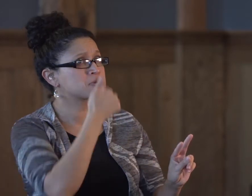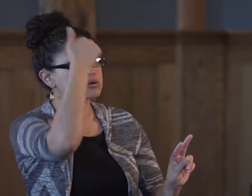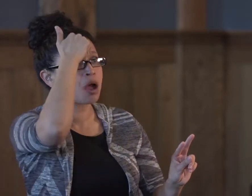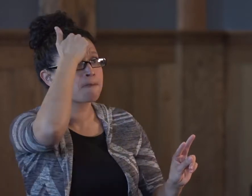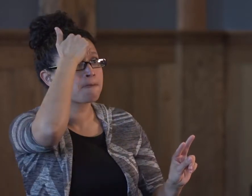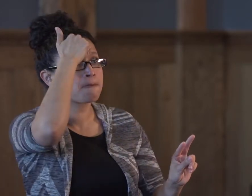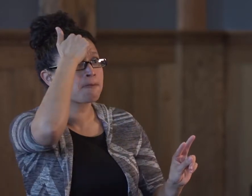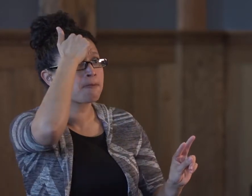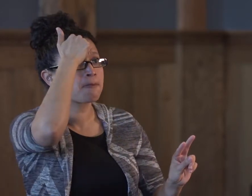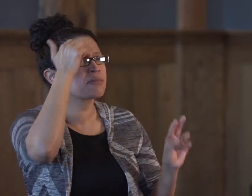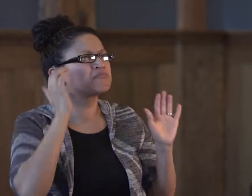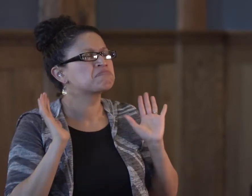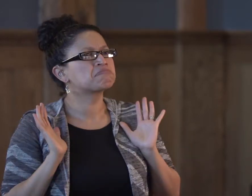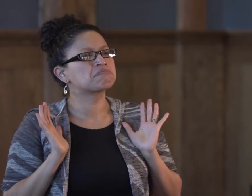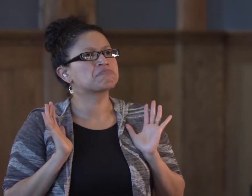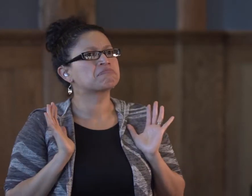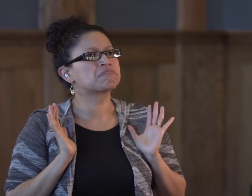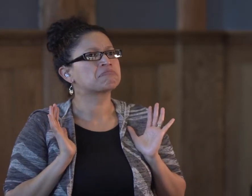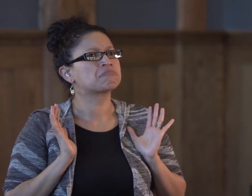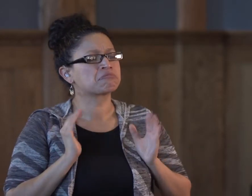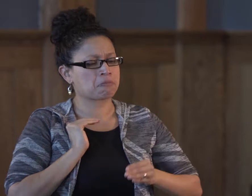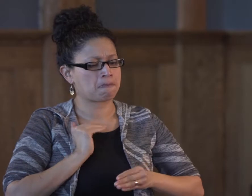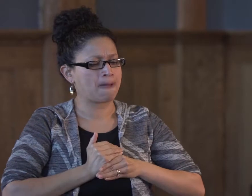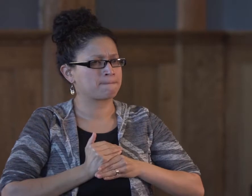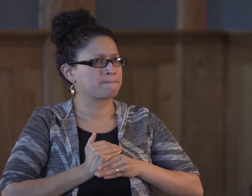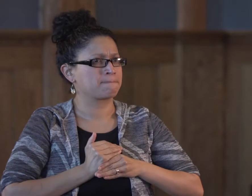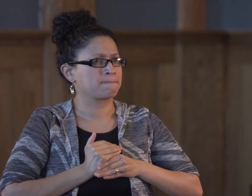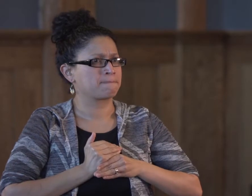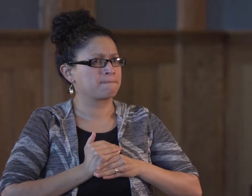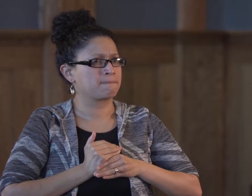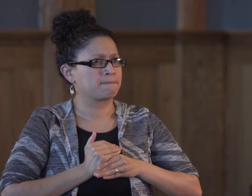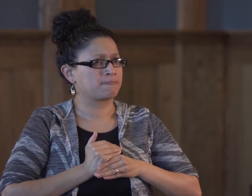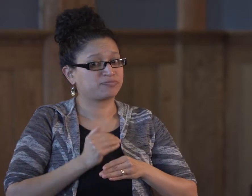not believing the Deaf individual. The Deaf individual might get the idea that law enforcement